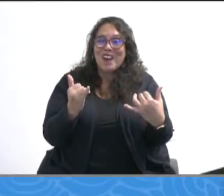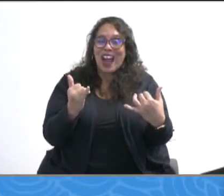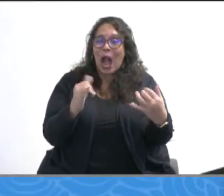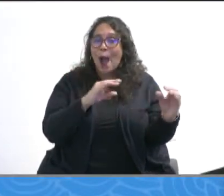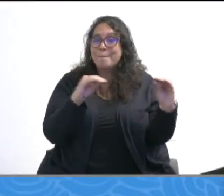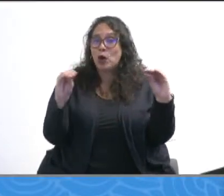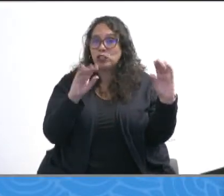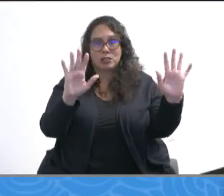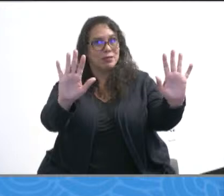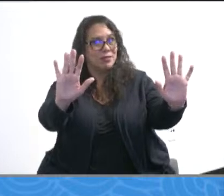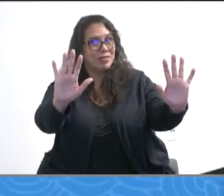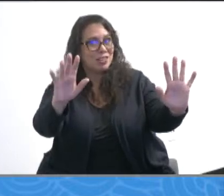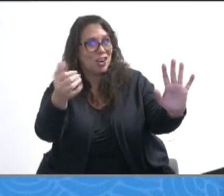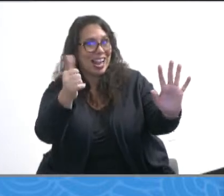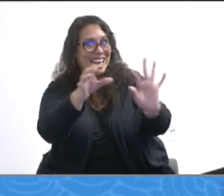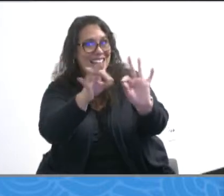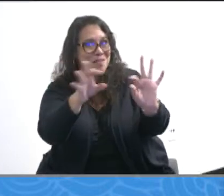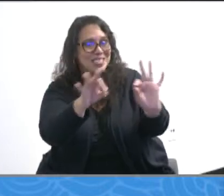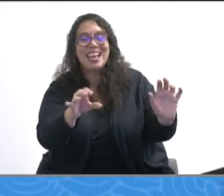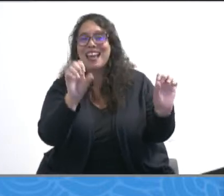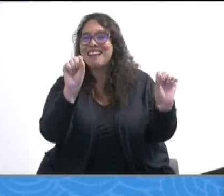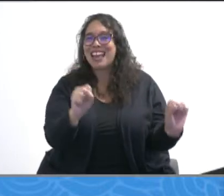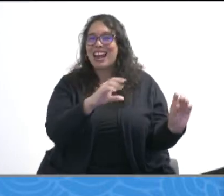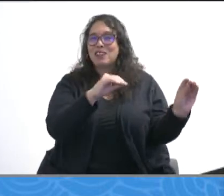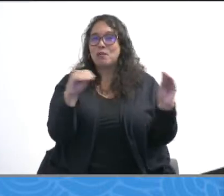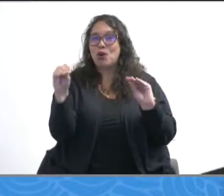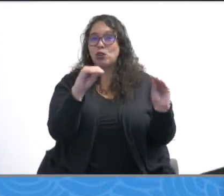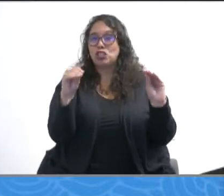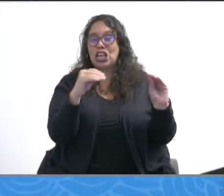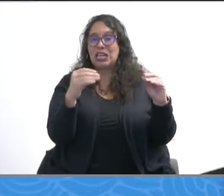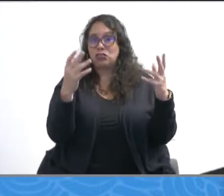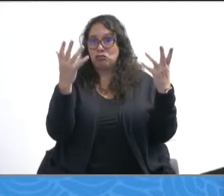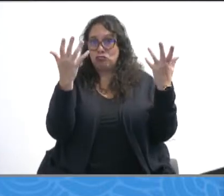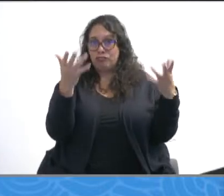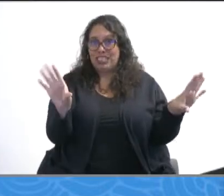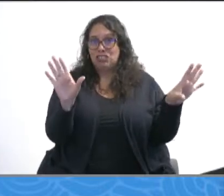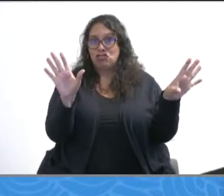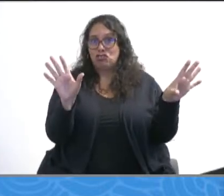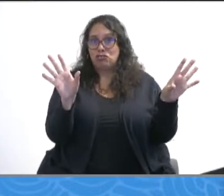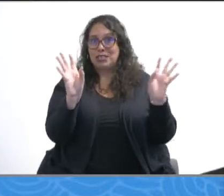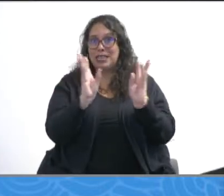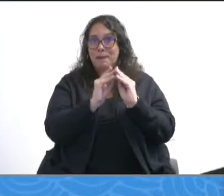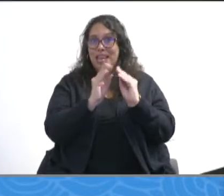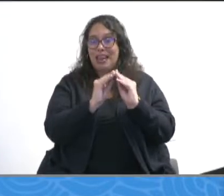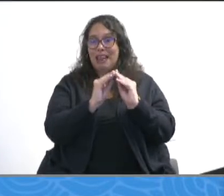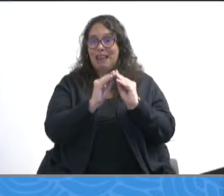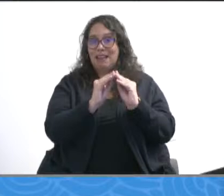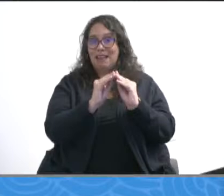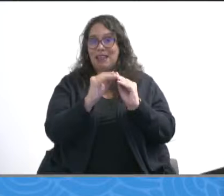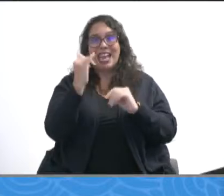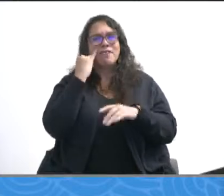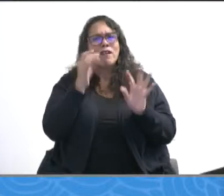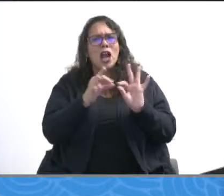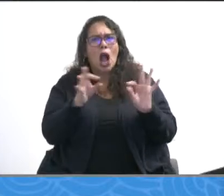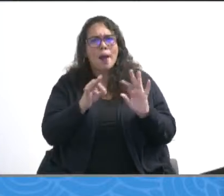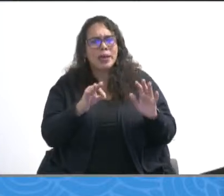unless there are any comments, could I have a motion to end our meeting. And if you do have a comment, feel free to stop me.